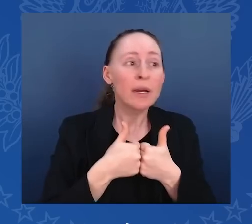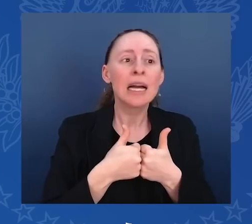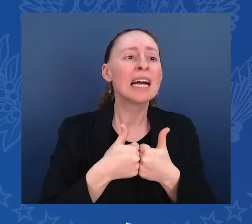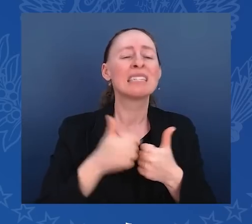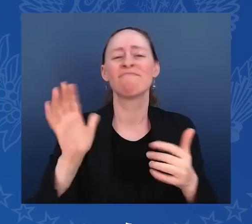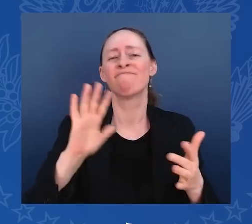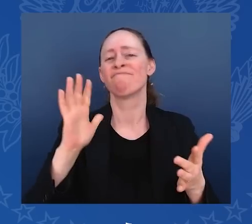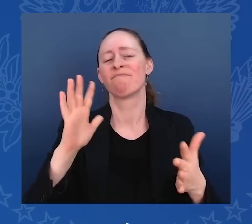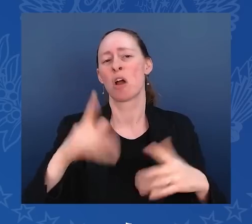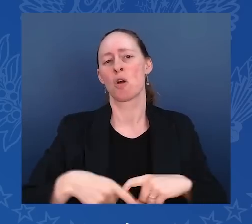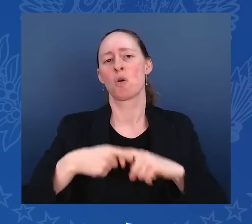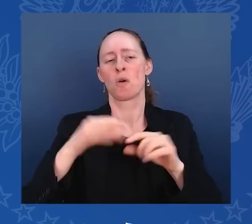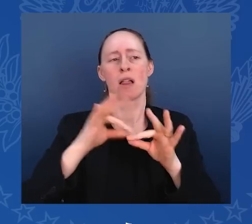we're going to be in real trouble.